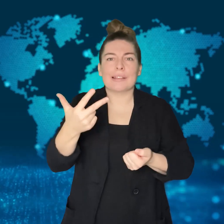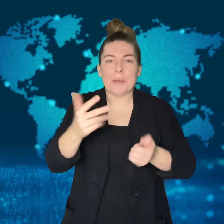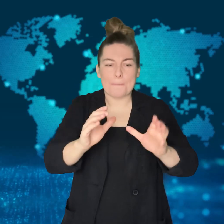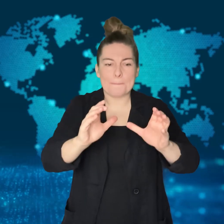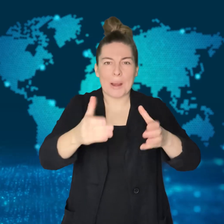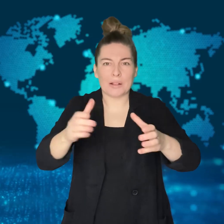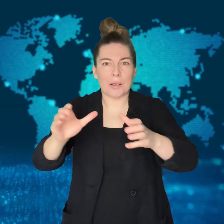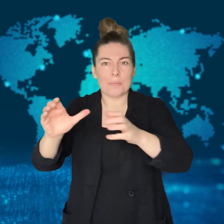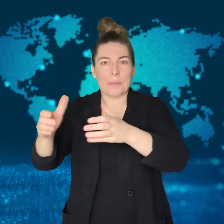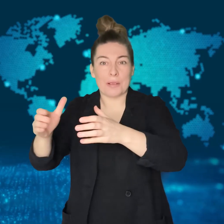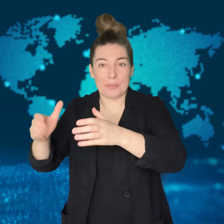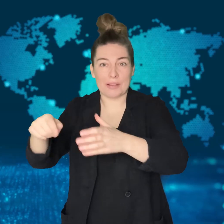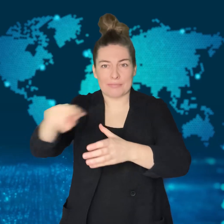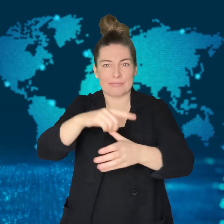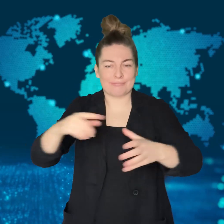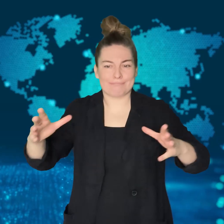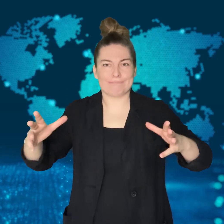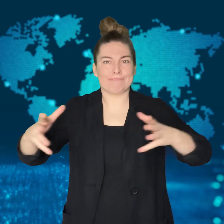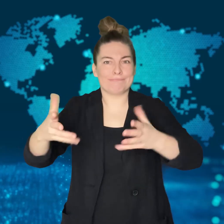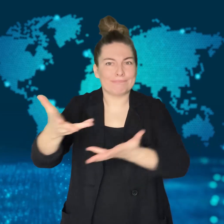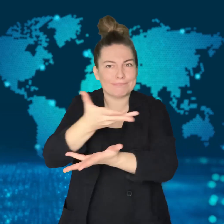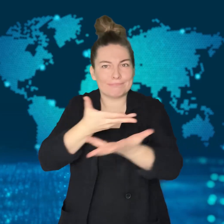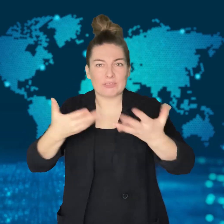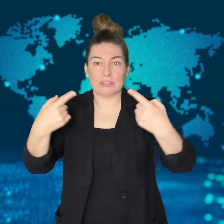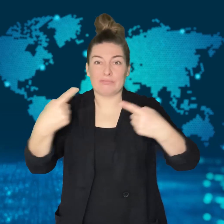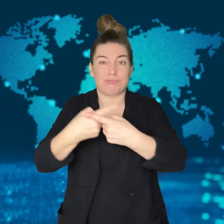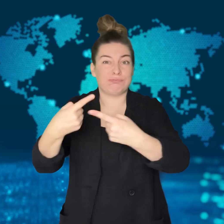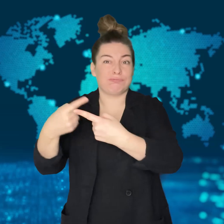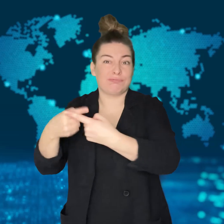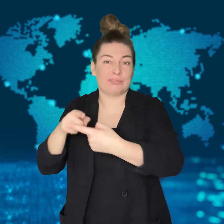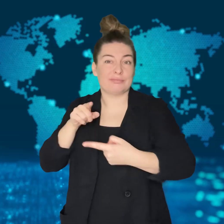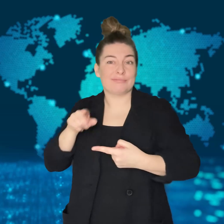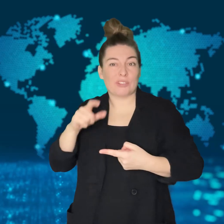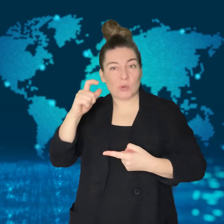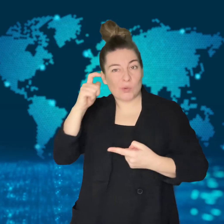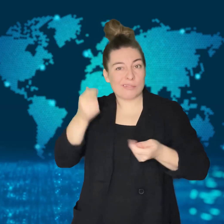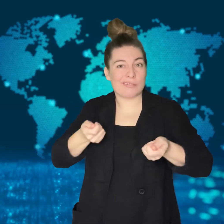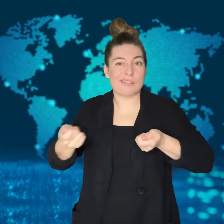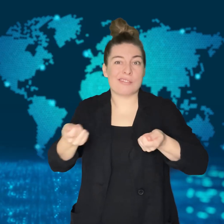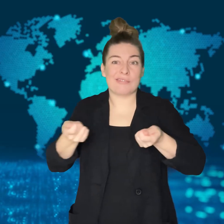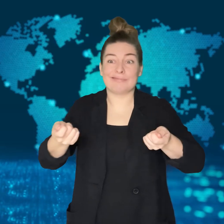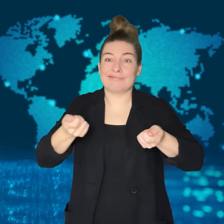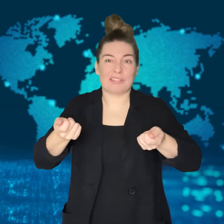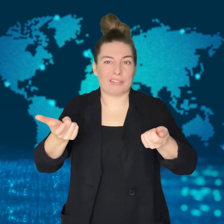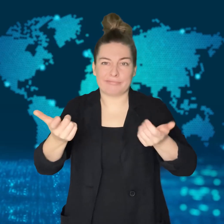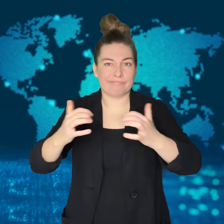The coalition had been unsteady for months.